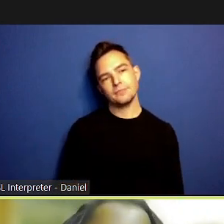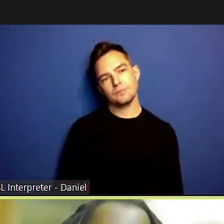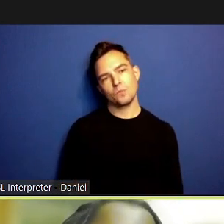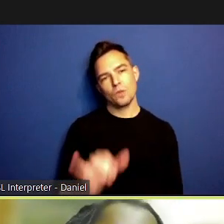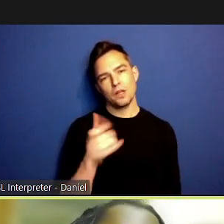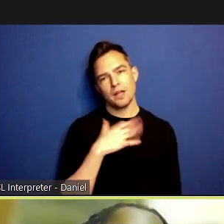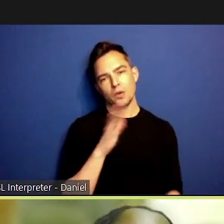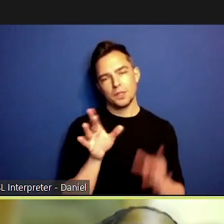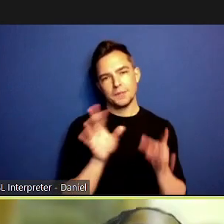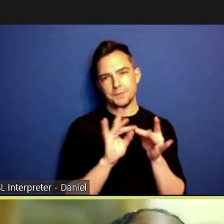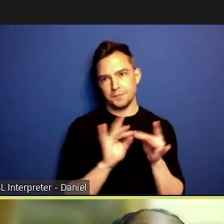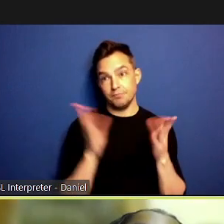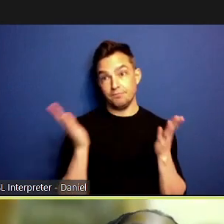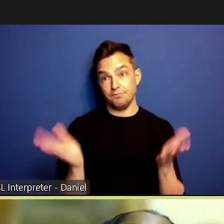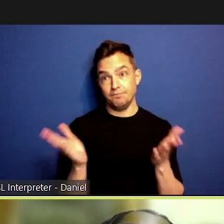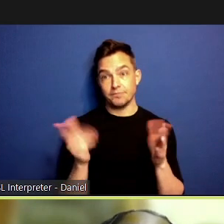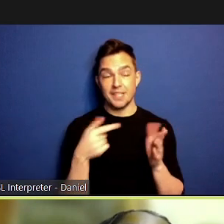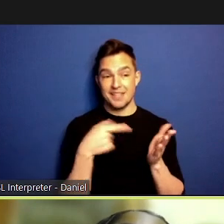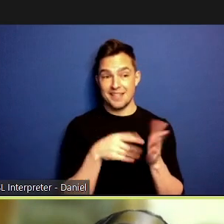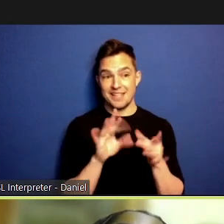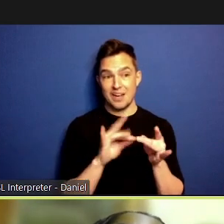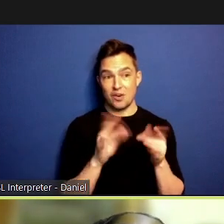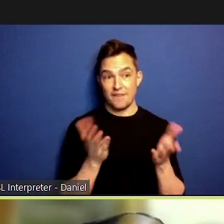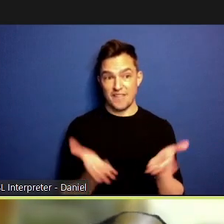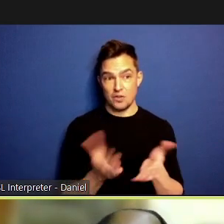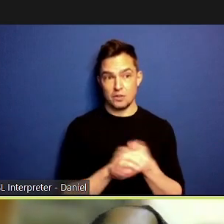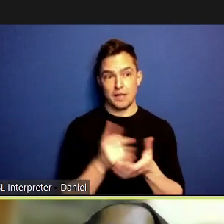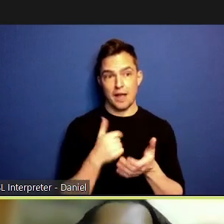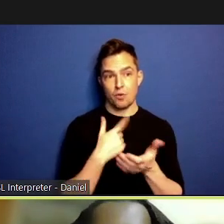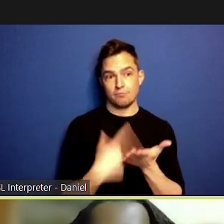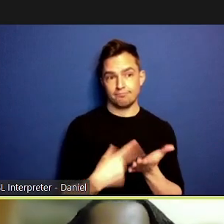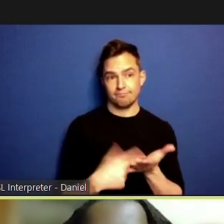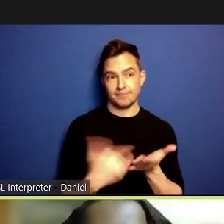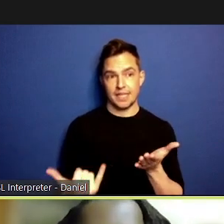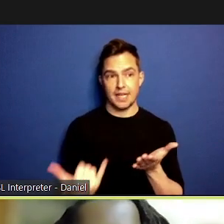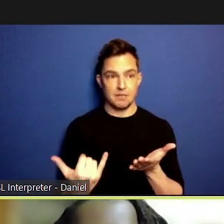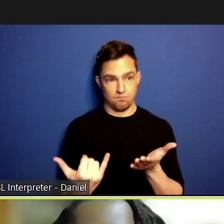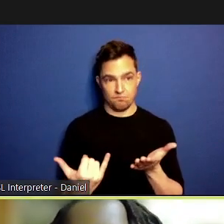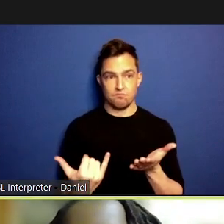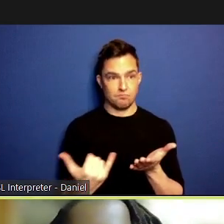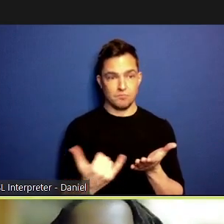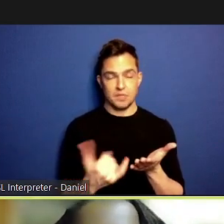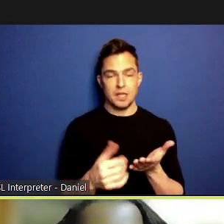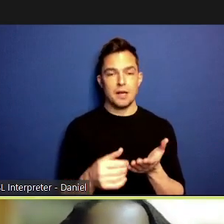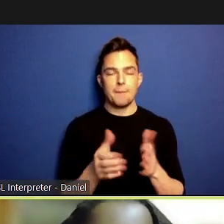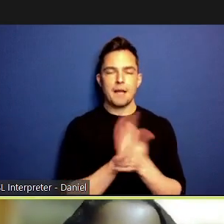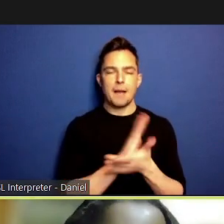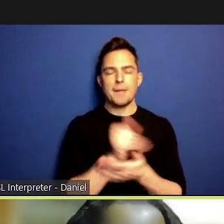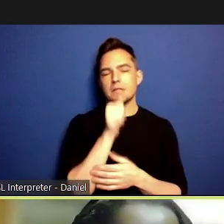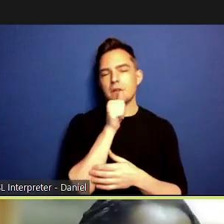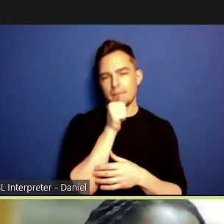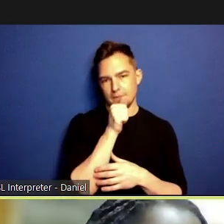that the narratives that I will be discussing today have been anonymized. So I've removed